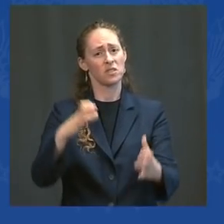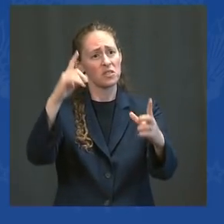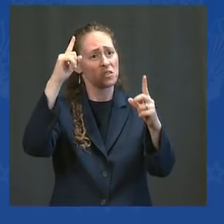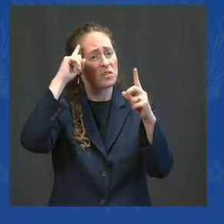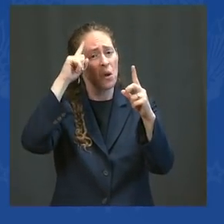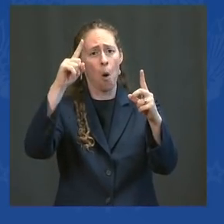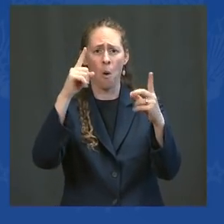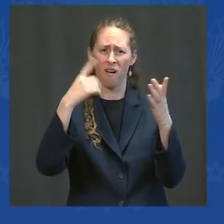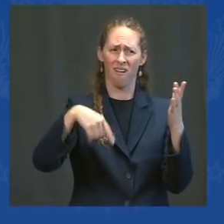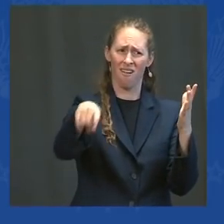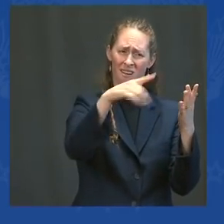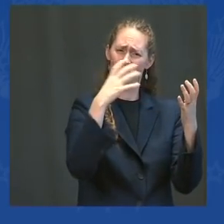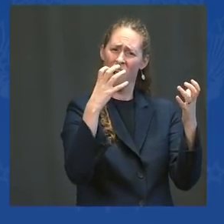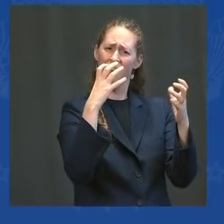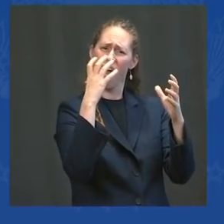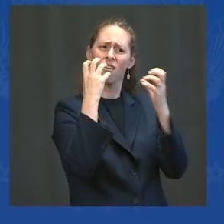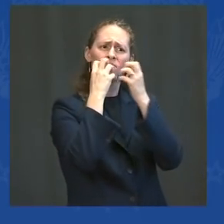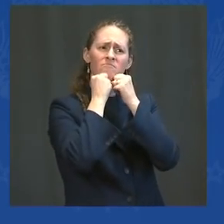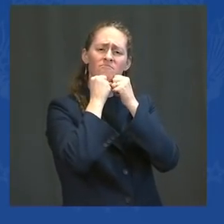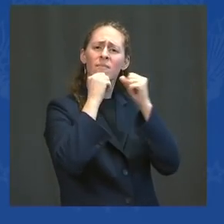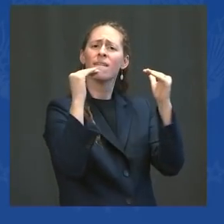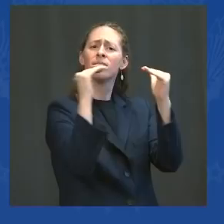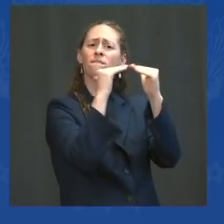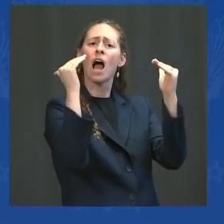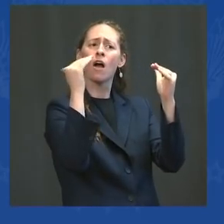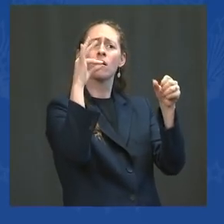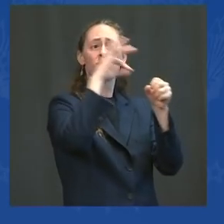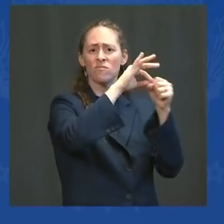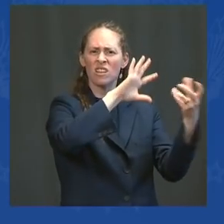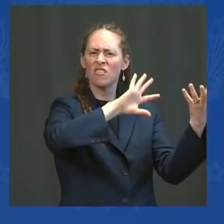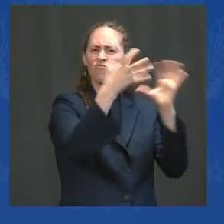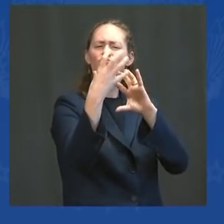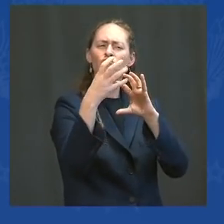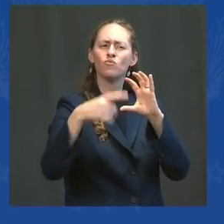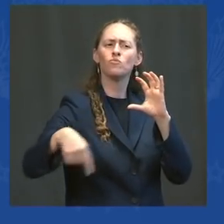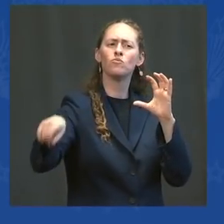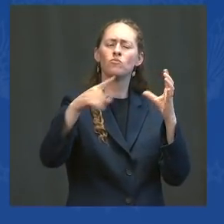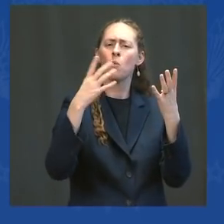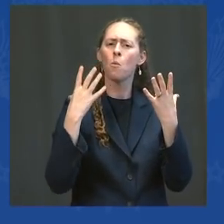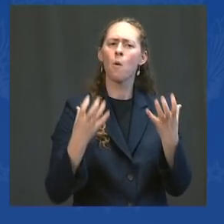It wasn't dissent. It wasn't debate. It wasn't democracy.